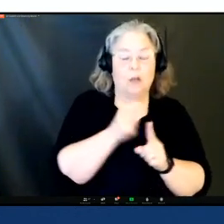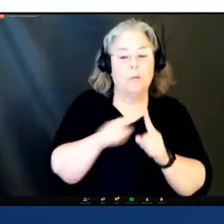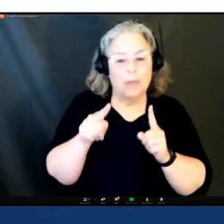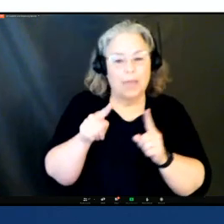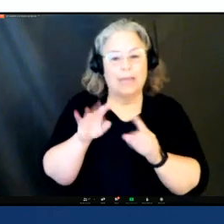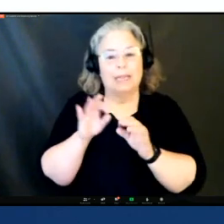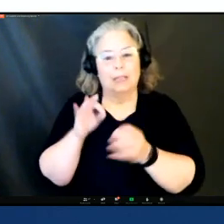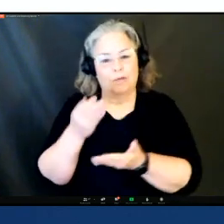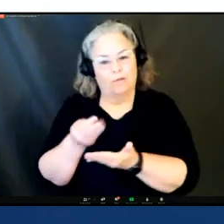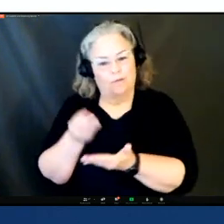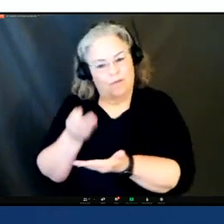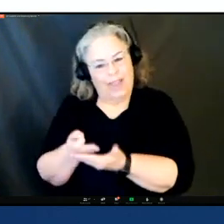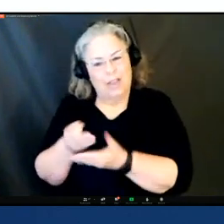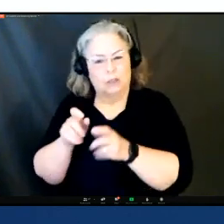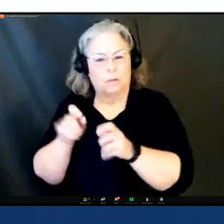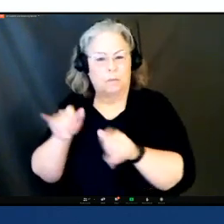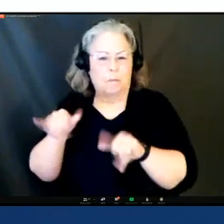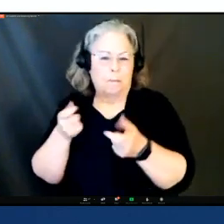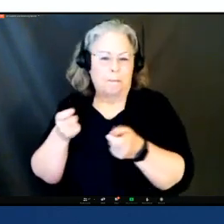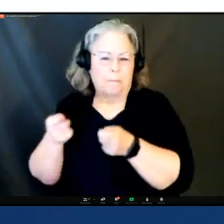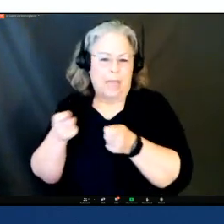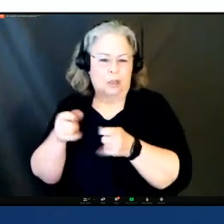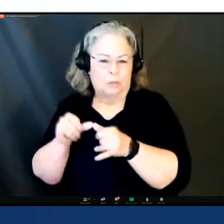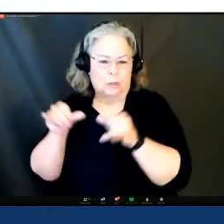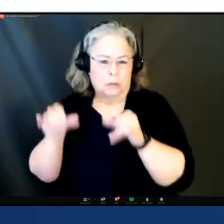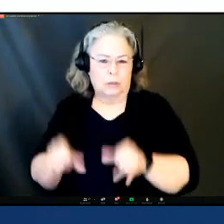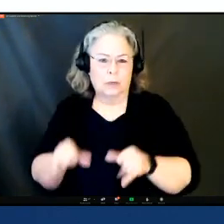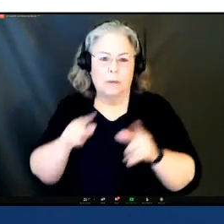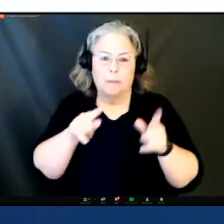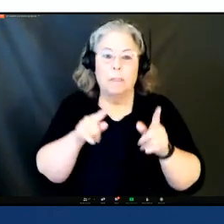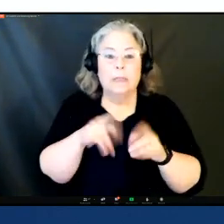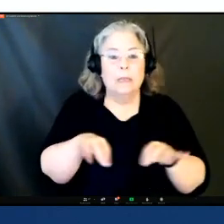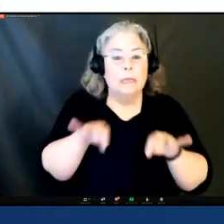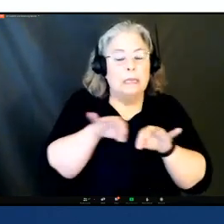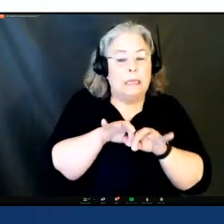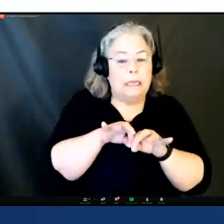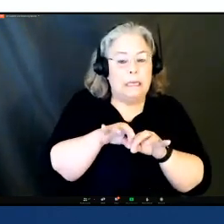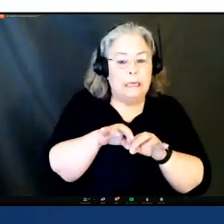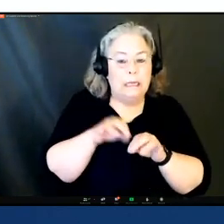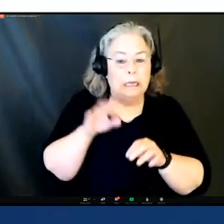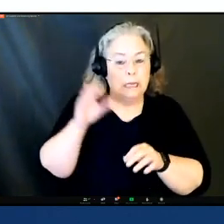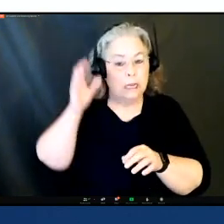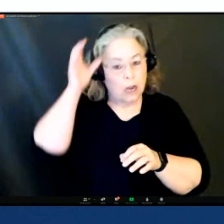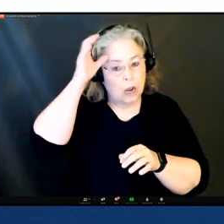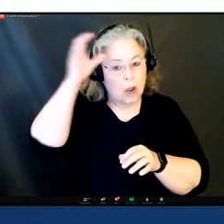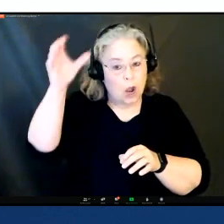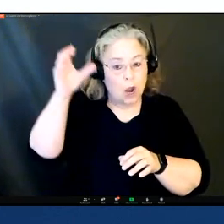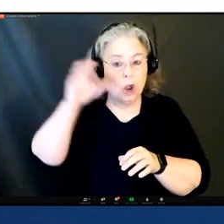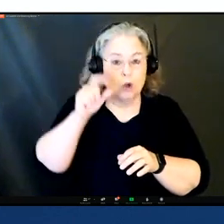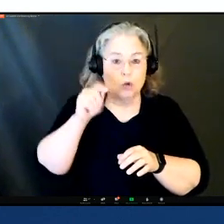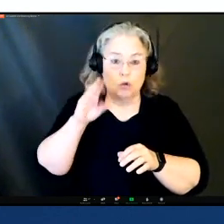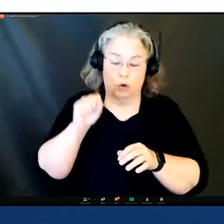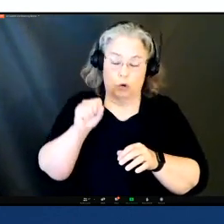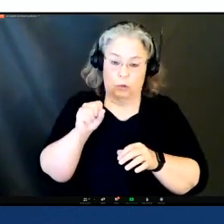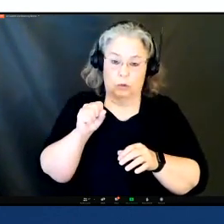The side lists some of the key terms and concepts that are important for understanding the county's budget and budget process, including some of the